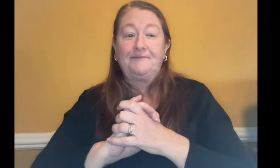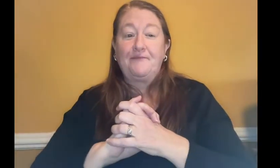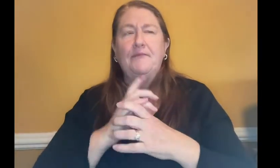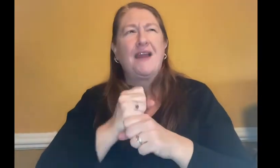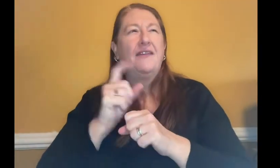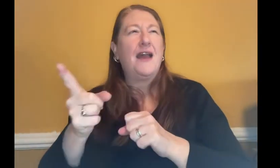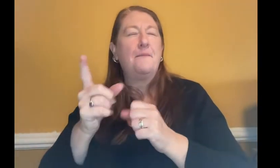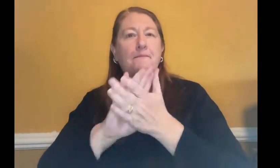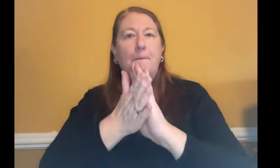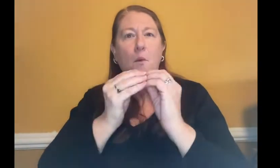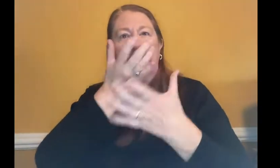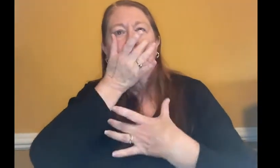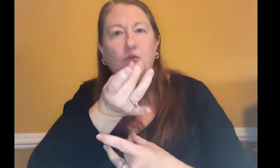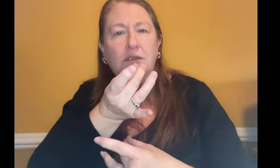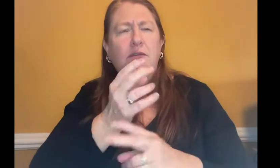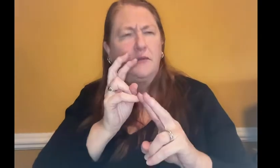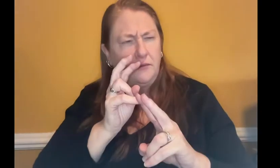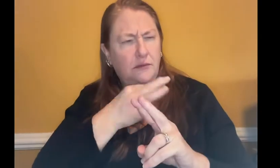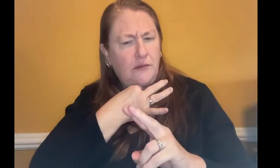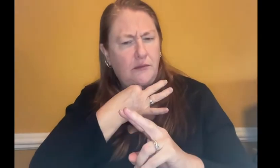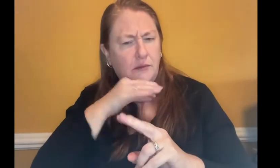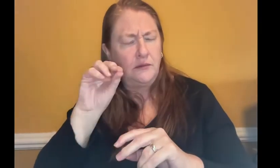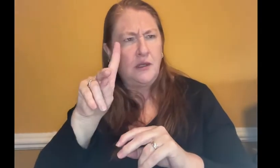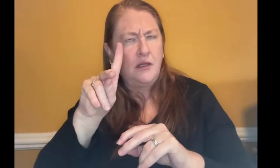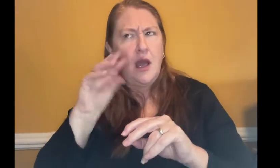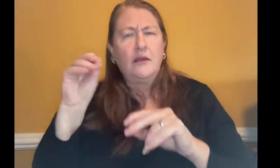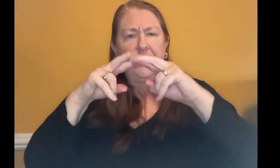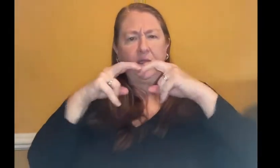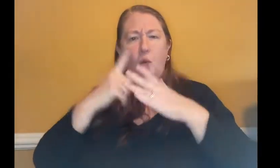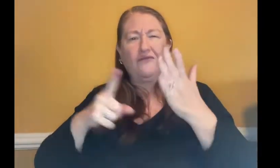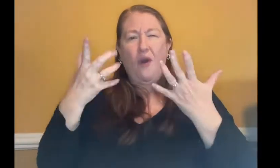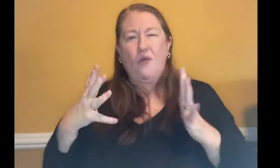Teachers can present students with an unfamiliar problem or prompt to pique their interest,